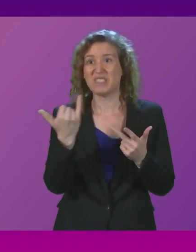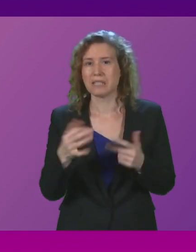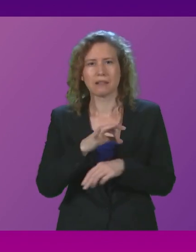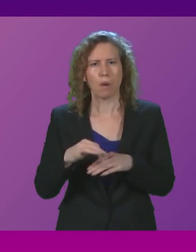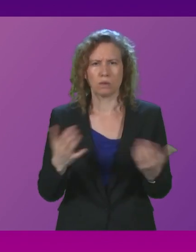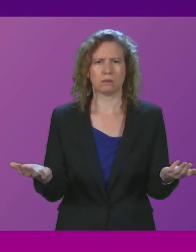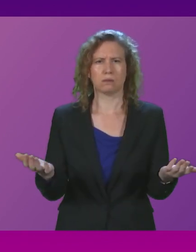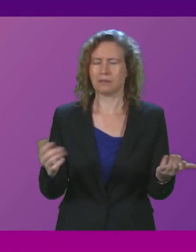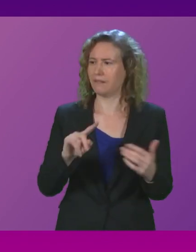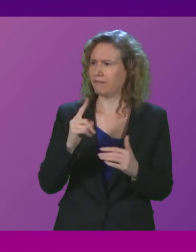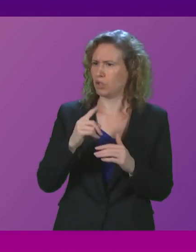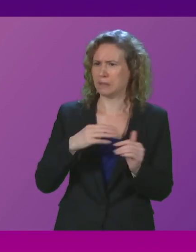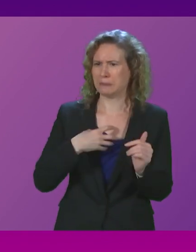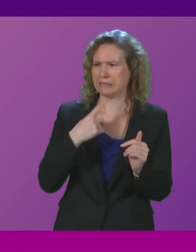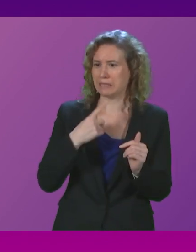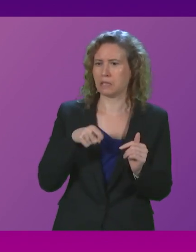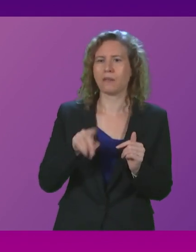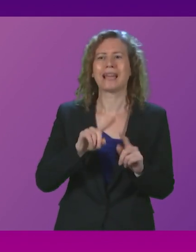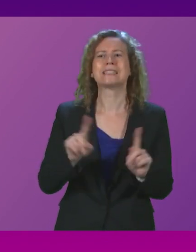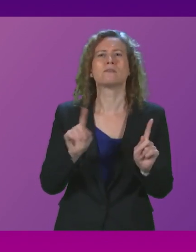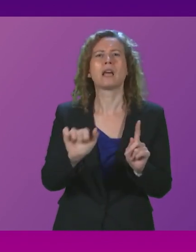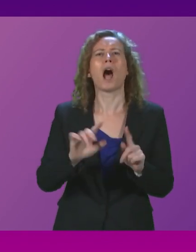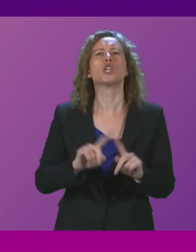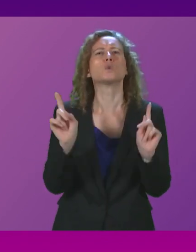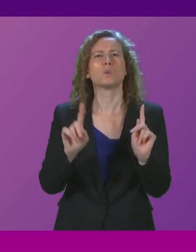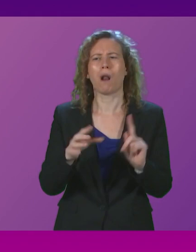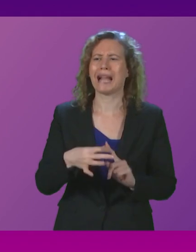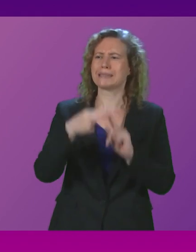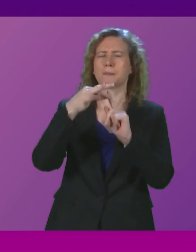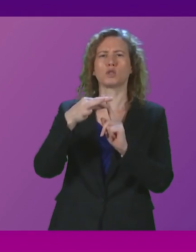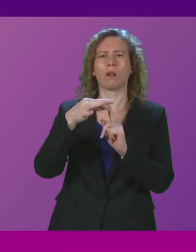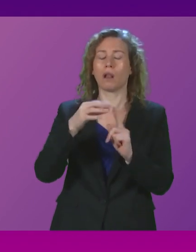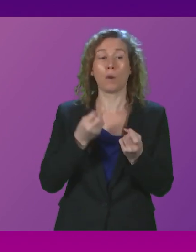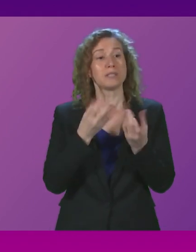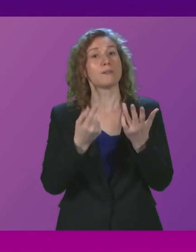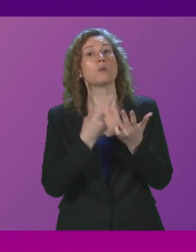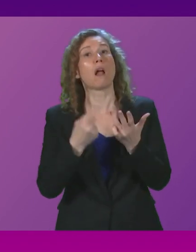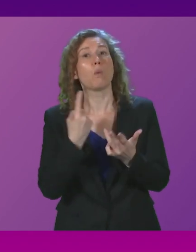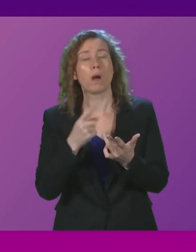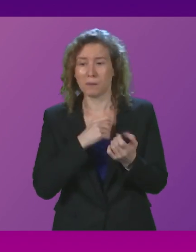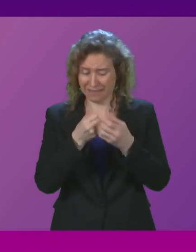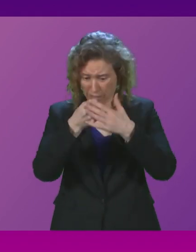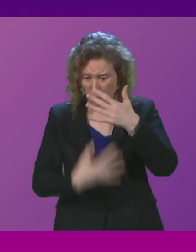The First Minister says that those are exceptional cases, but let me give her another one, as there are so many.